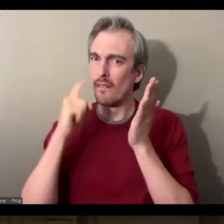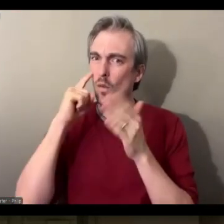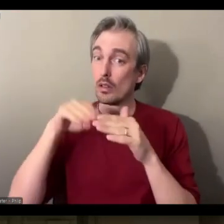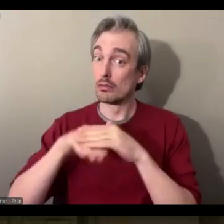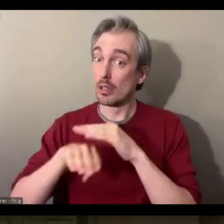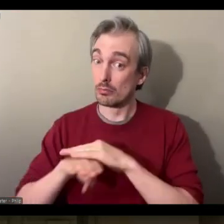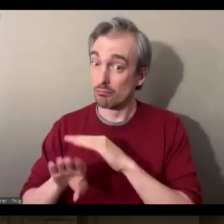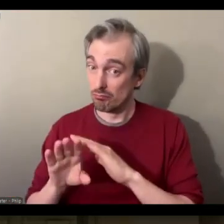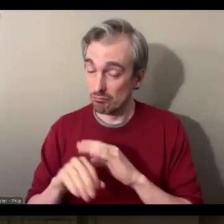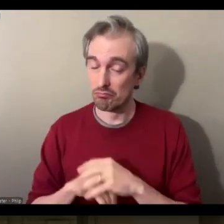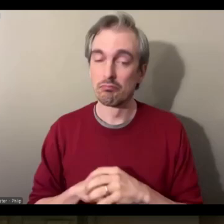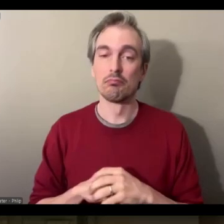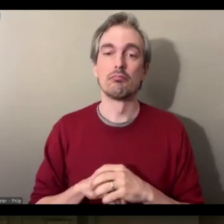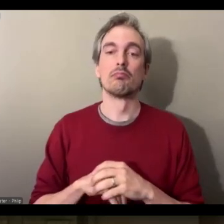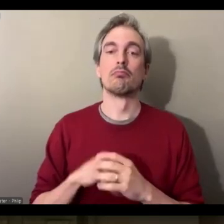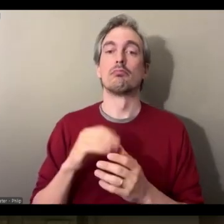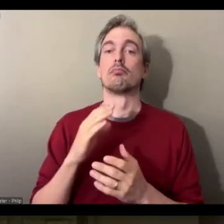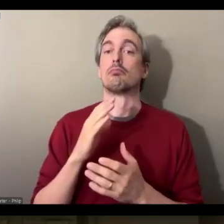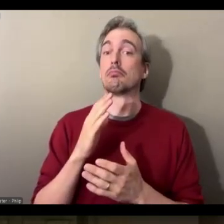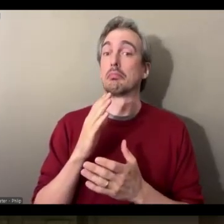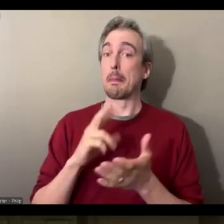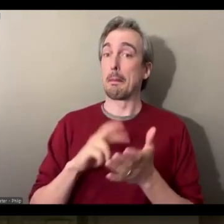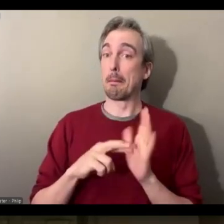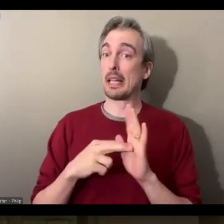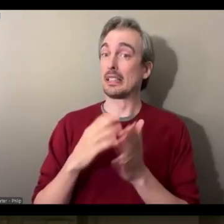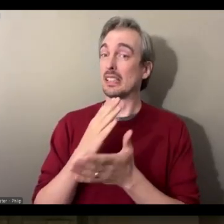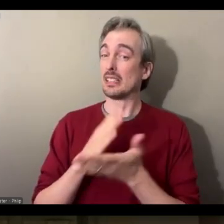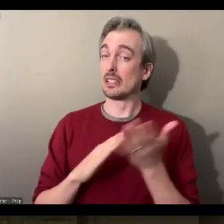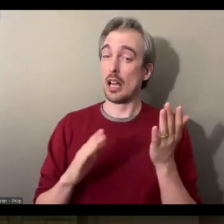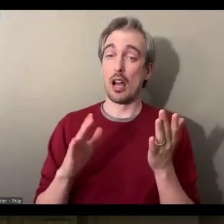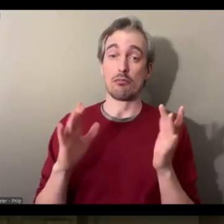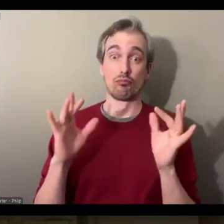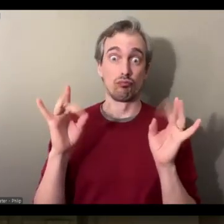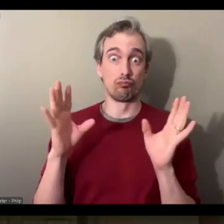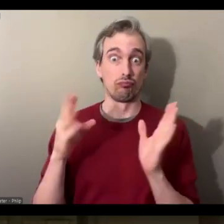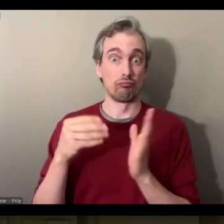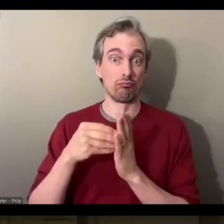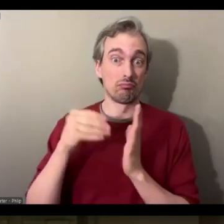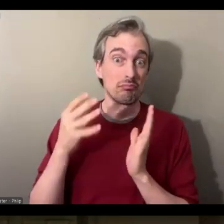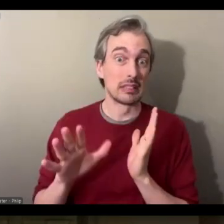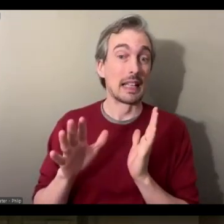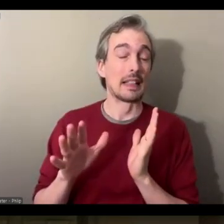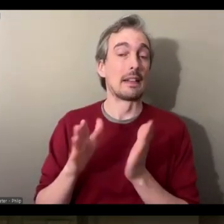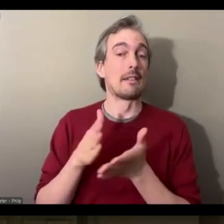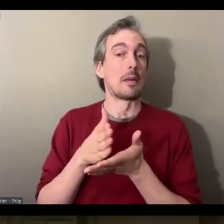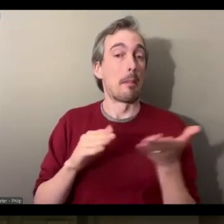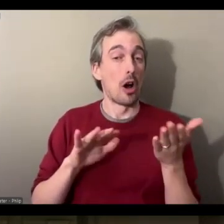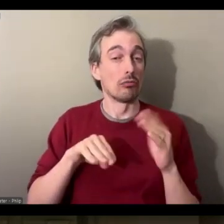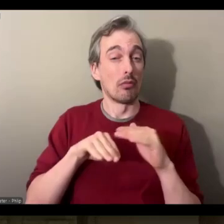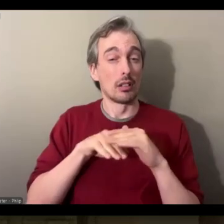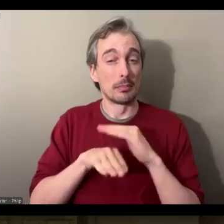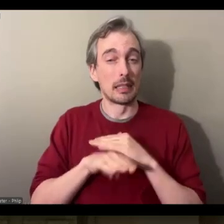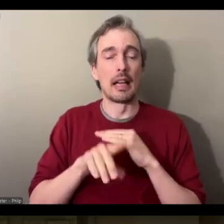expensive pieces of accessibility that you need to put into your buildings are so expensive that you